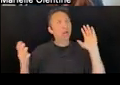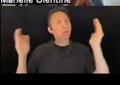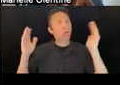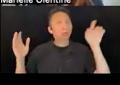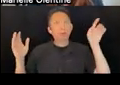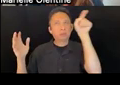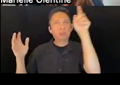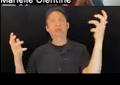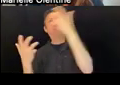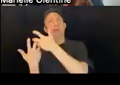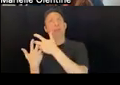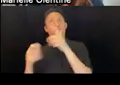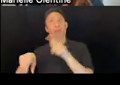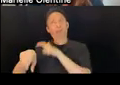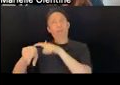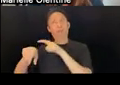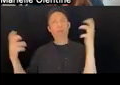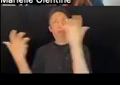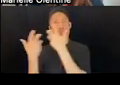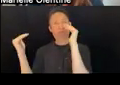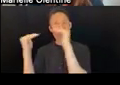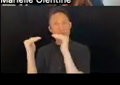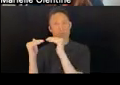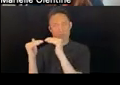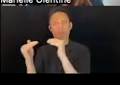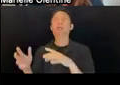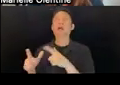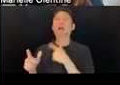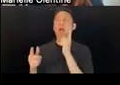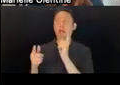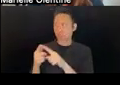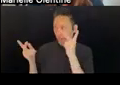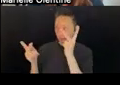would say many festivals have programmers, programs and activities dedicated just to shorts.